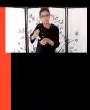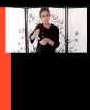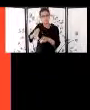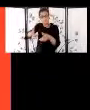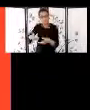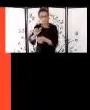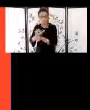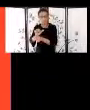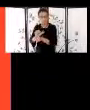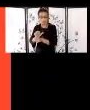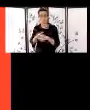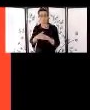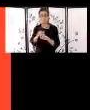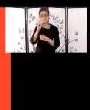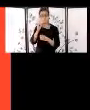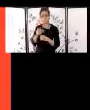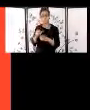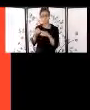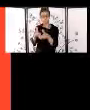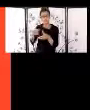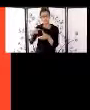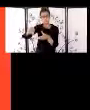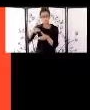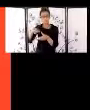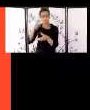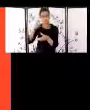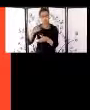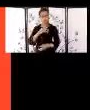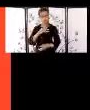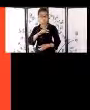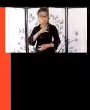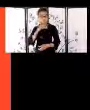a collective to be eligible, a majority of the collective members must be Calgary-based